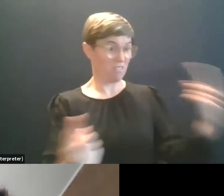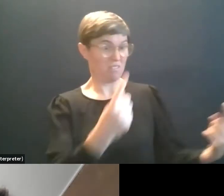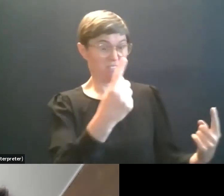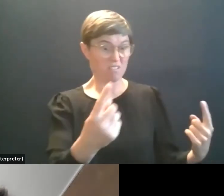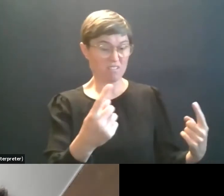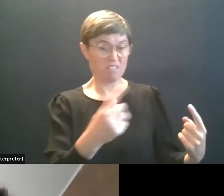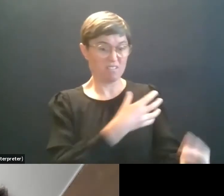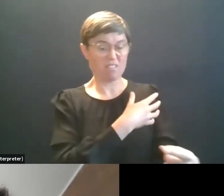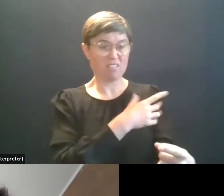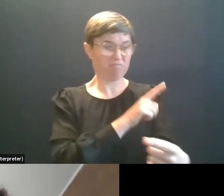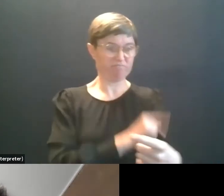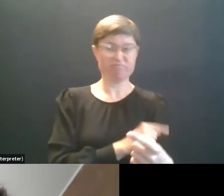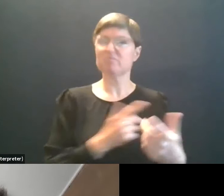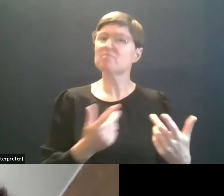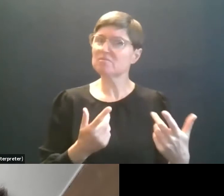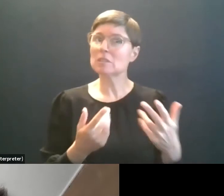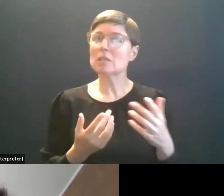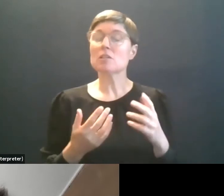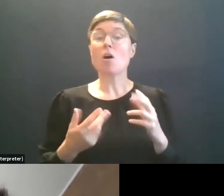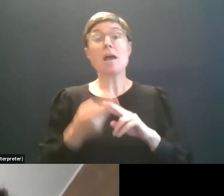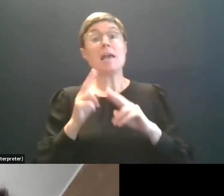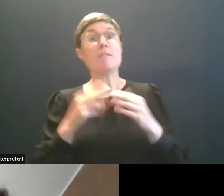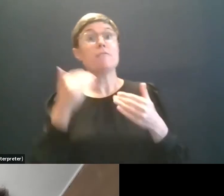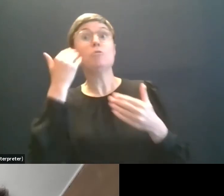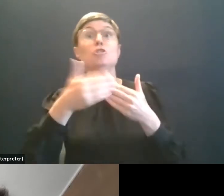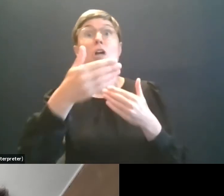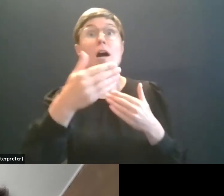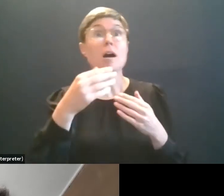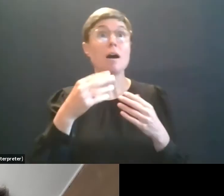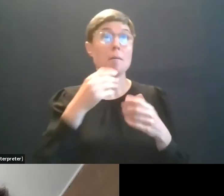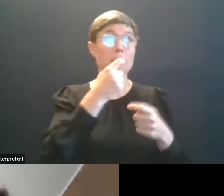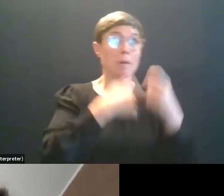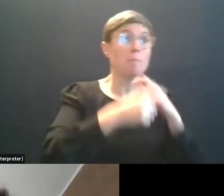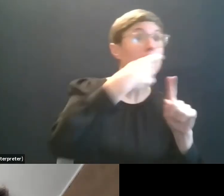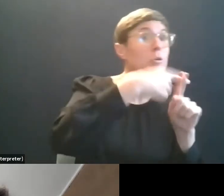world view or the more negative world view, I think, is for all of us to shape. This is